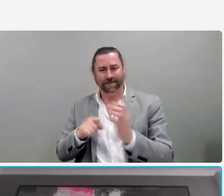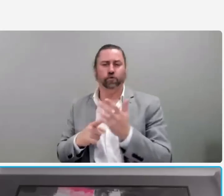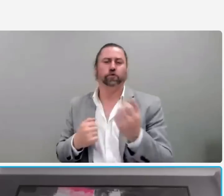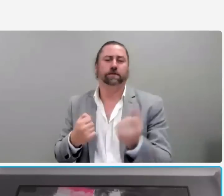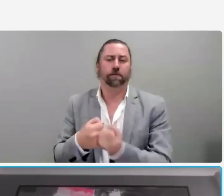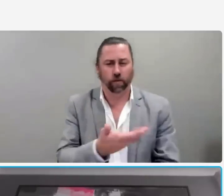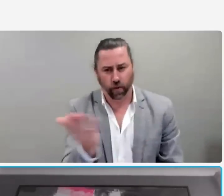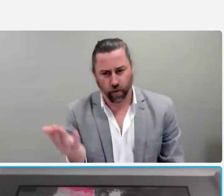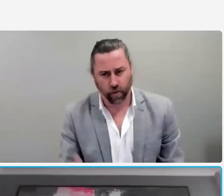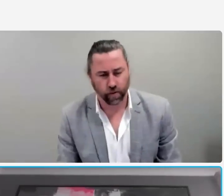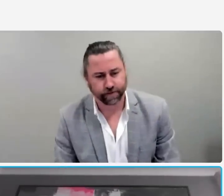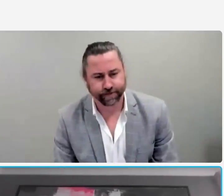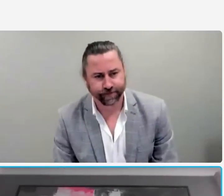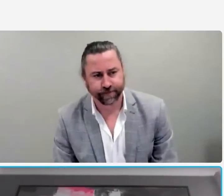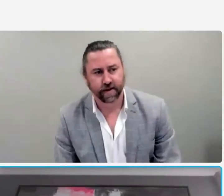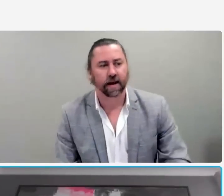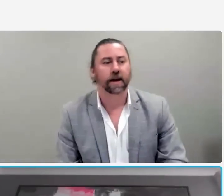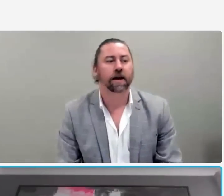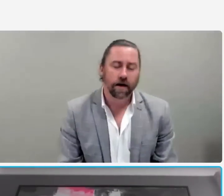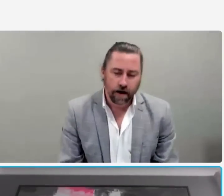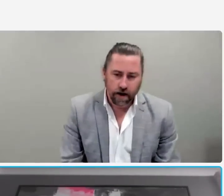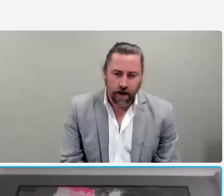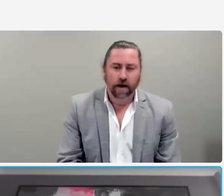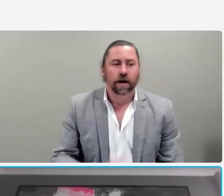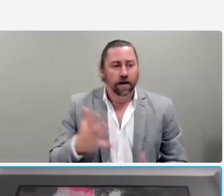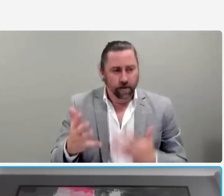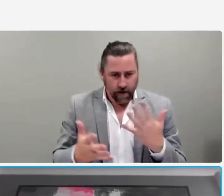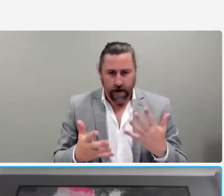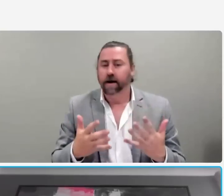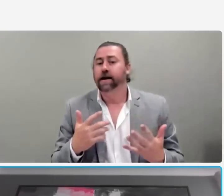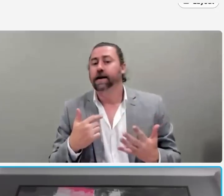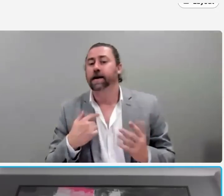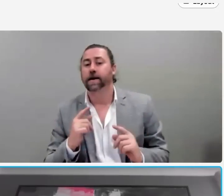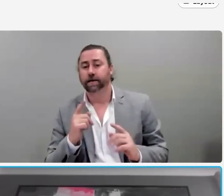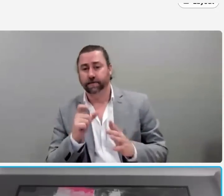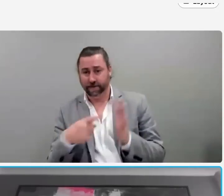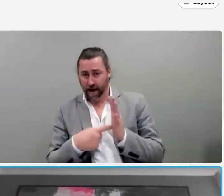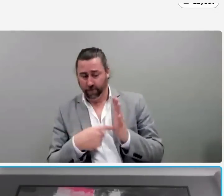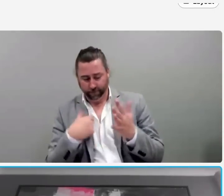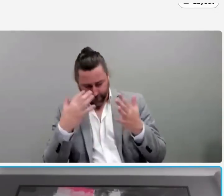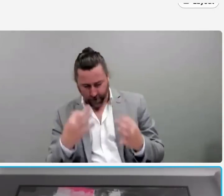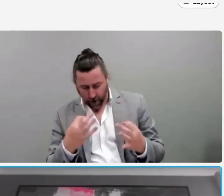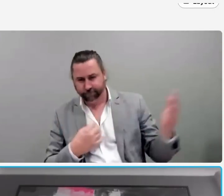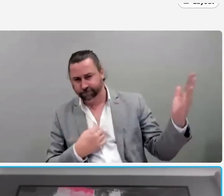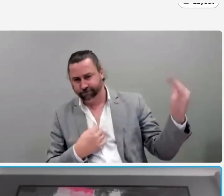So as a first step to inform the urgent review the Department engaged KPMG to do an independent